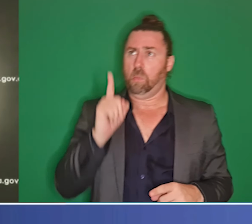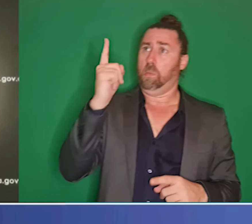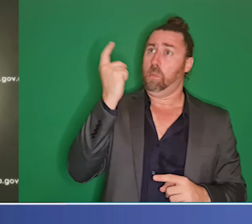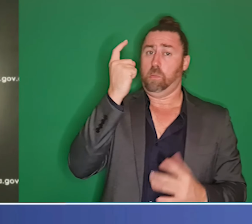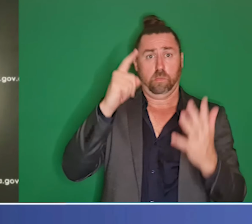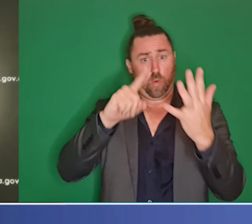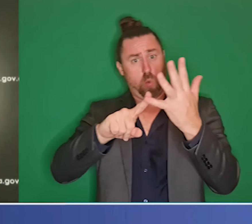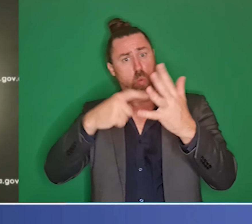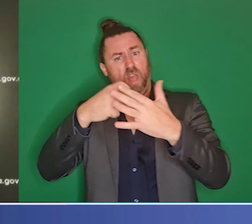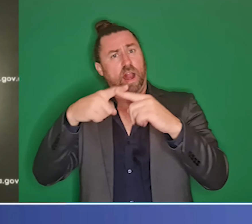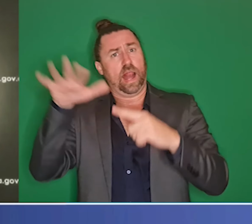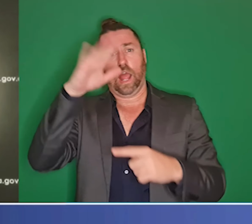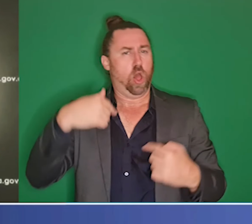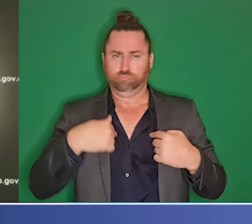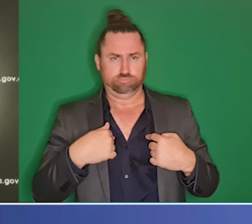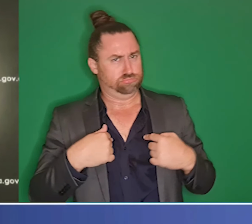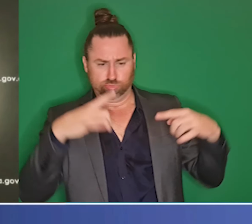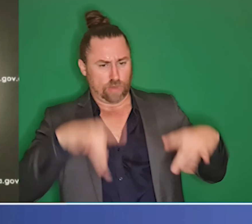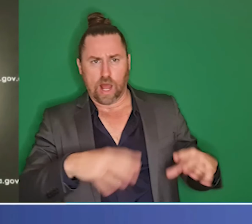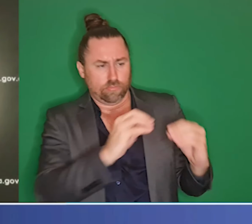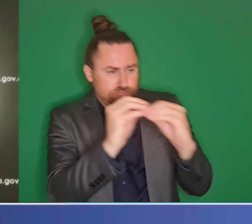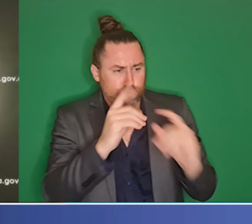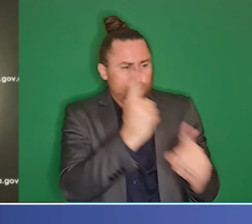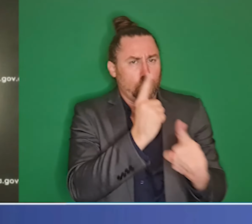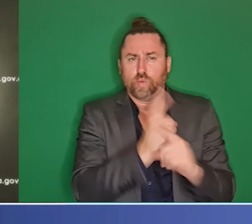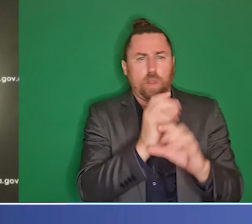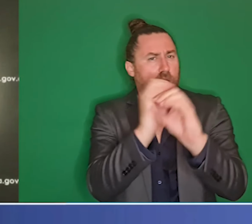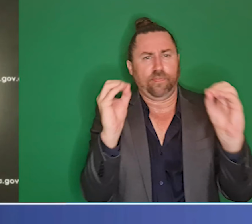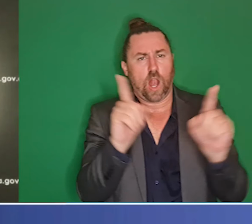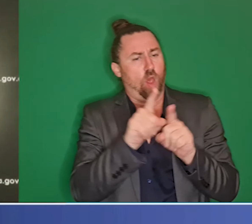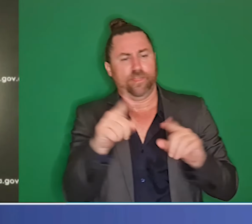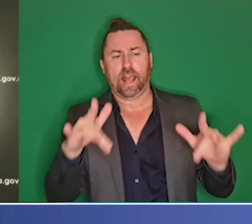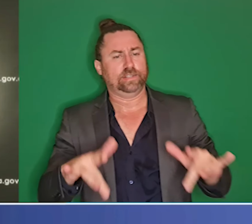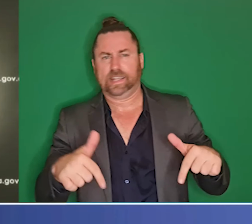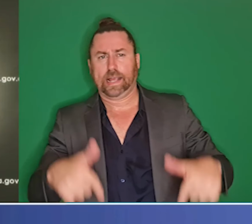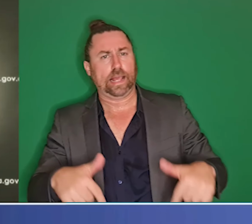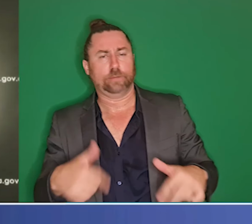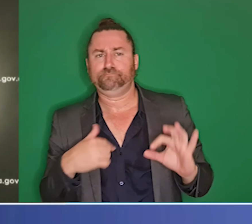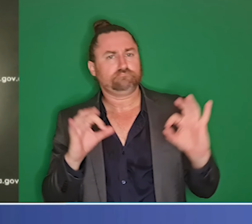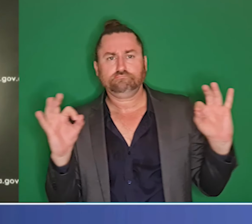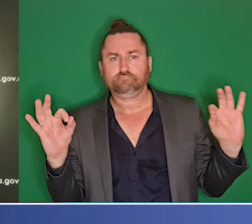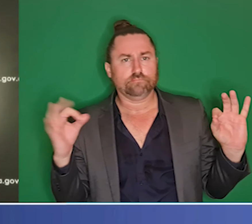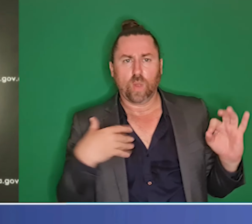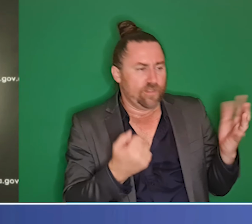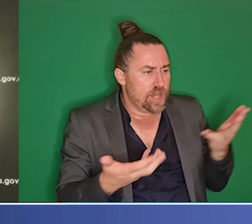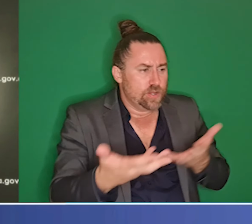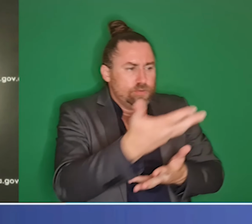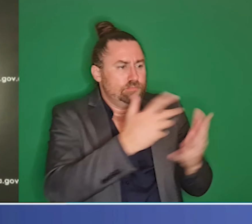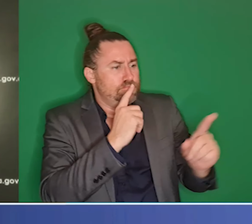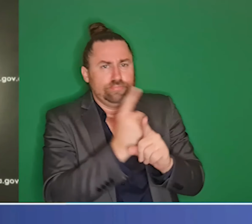that I've been involved with. So, it's certainly not something that's been considered in the National Security Committee or the broader cabinet.